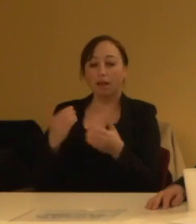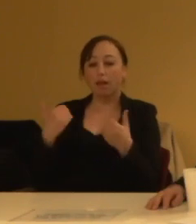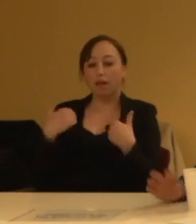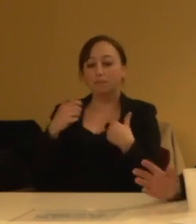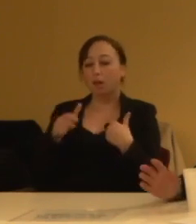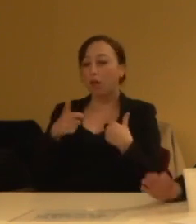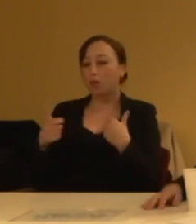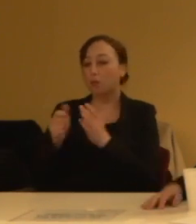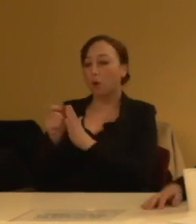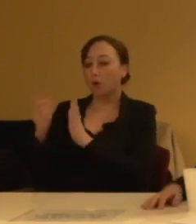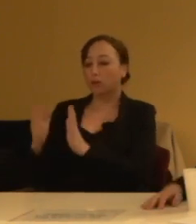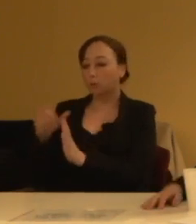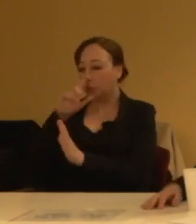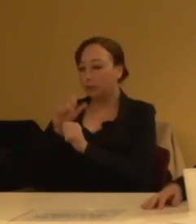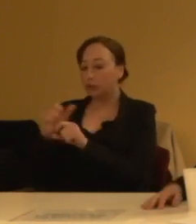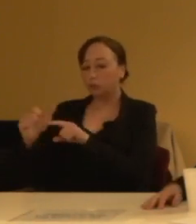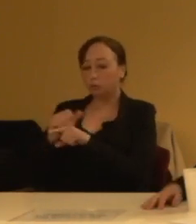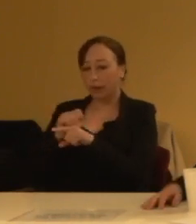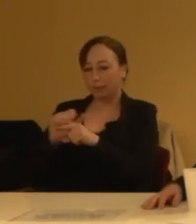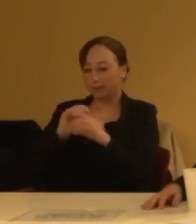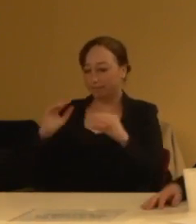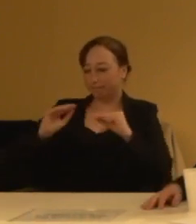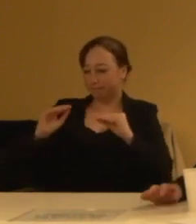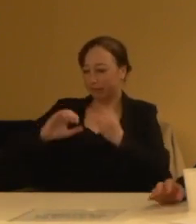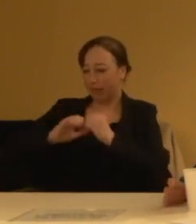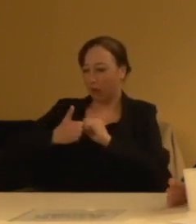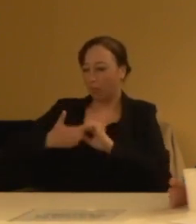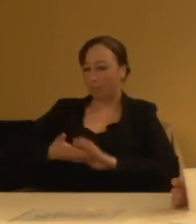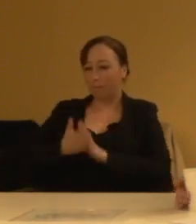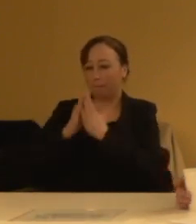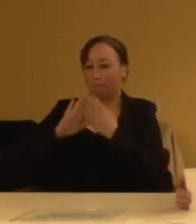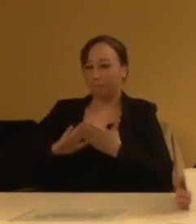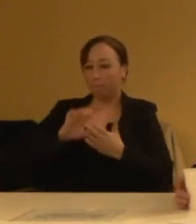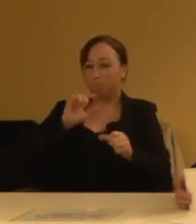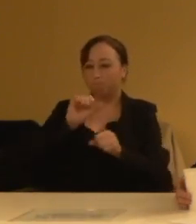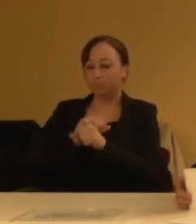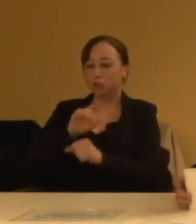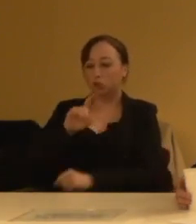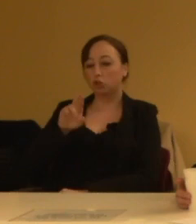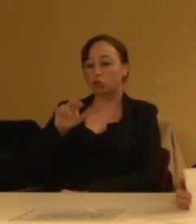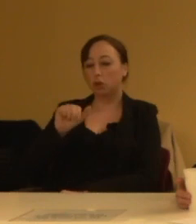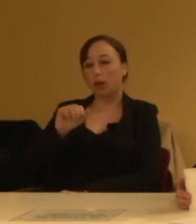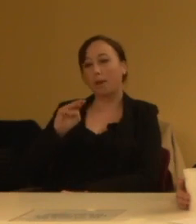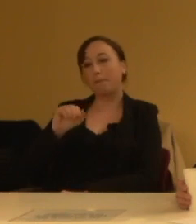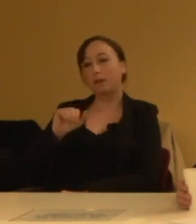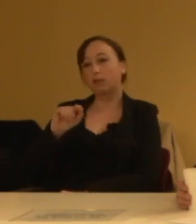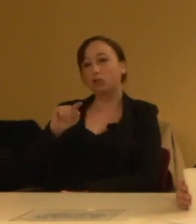who actually trained me very quickly how to be a real dramaturge, they were incredible,